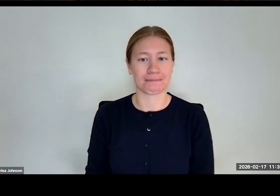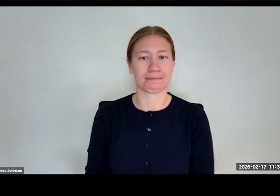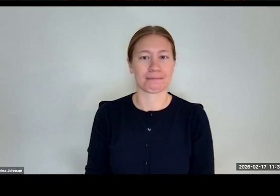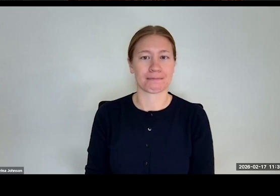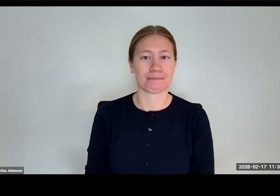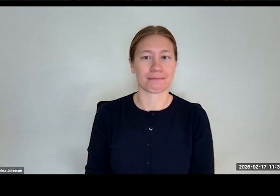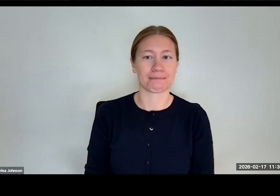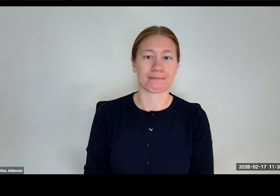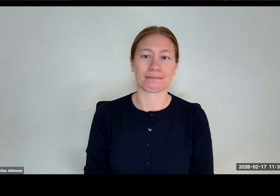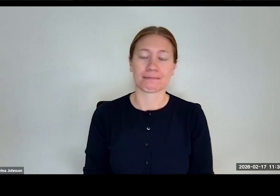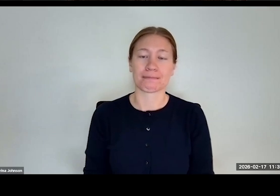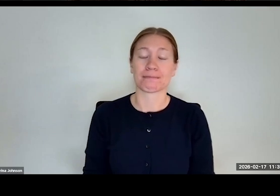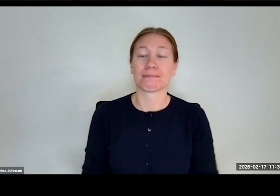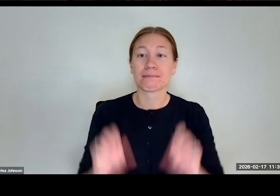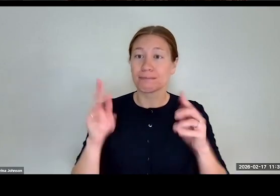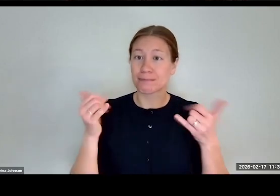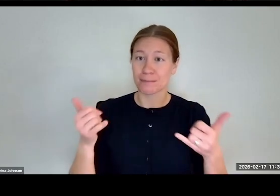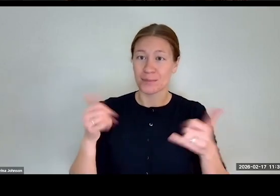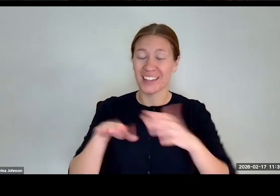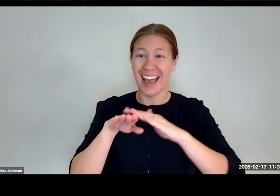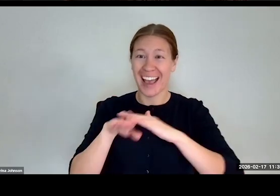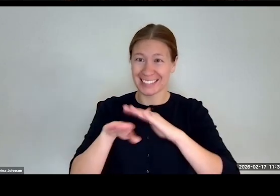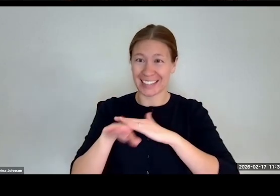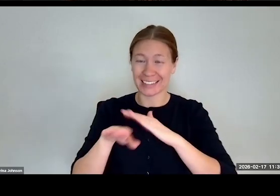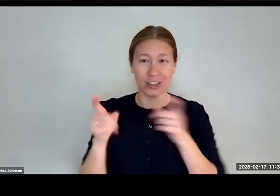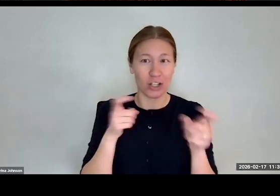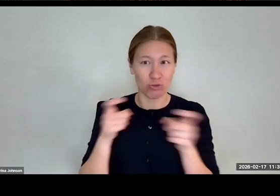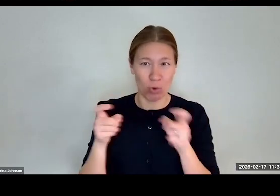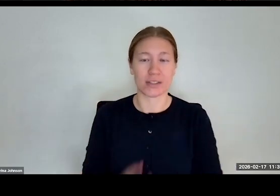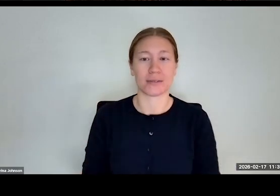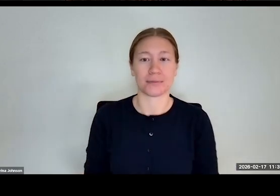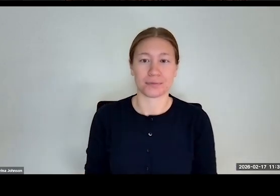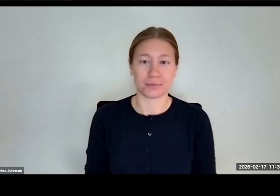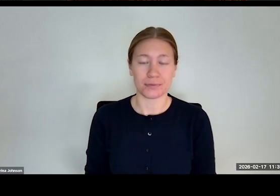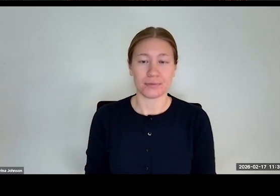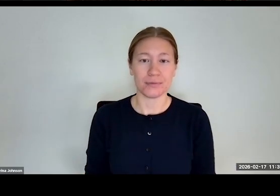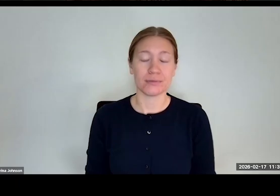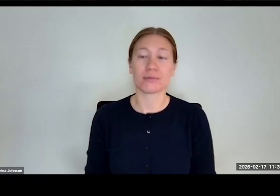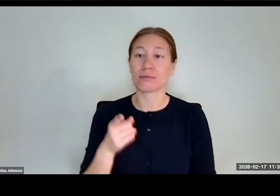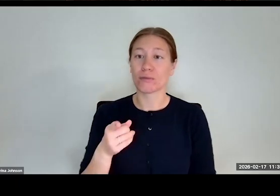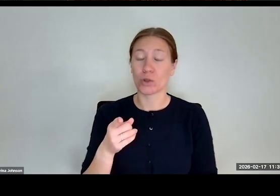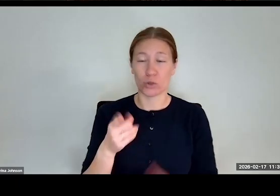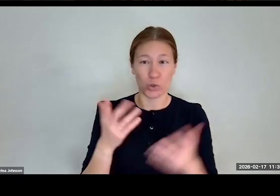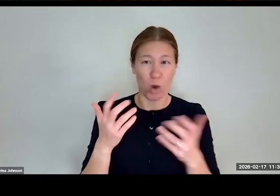Okay, and then access controls. So what we recommend is that if you want to limit access to either editing